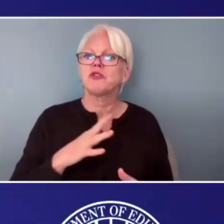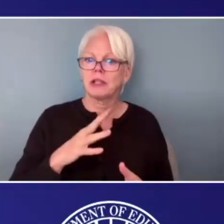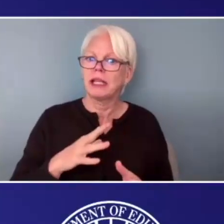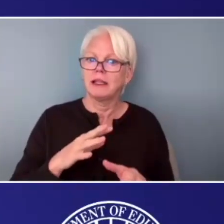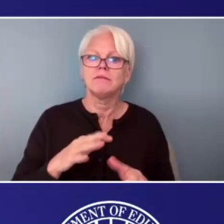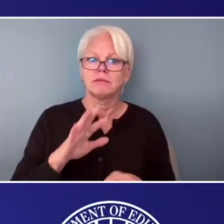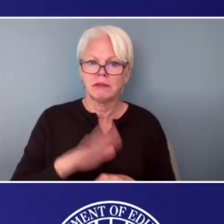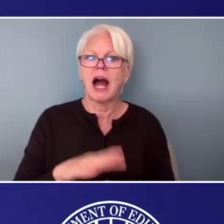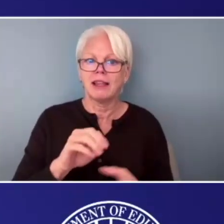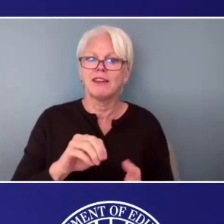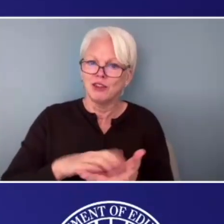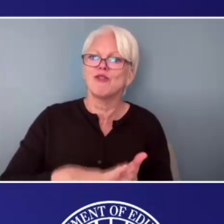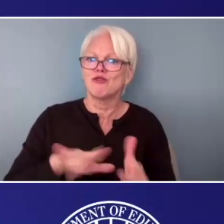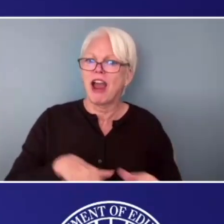I just apologize for not having it on the